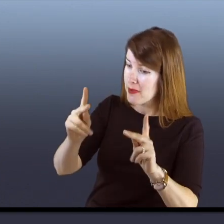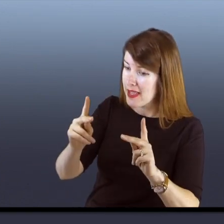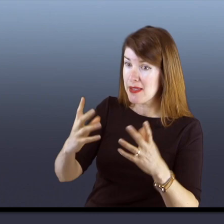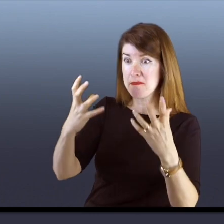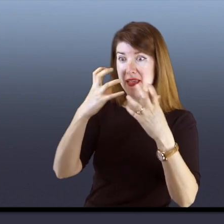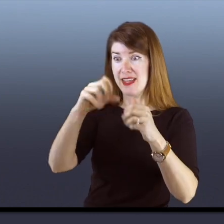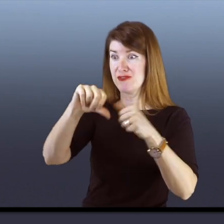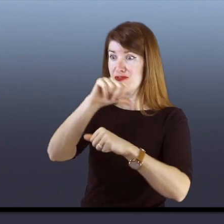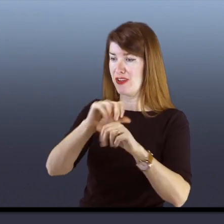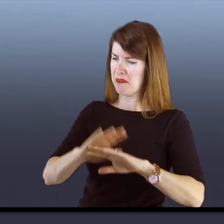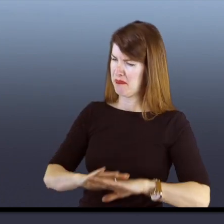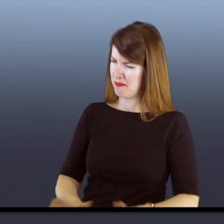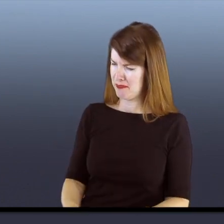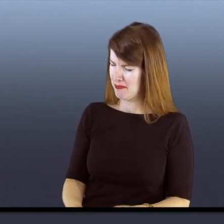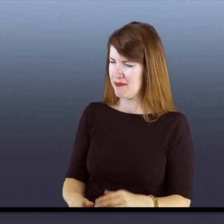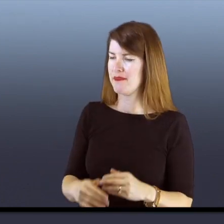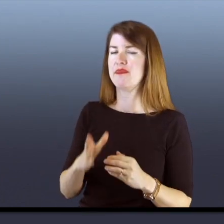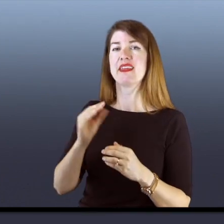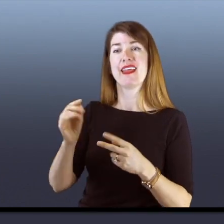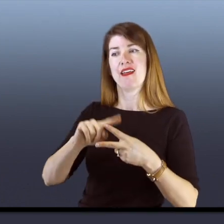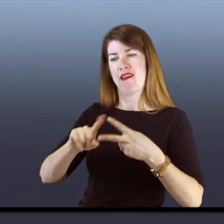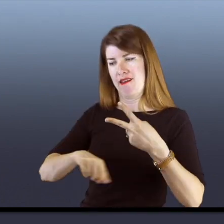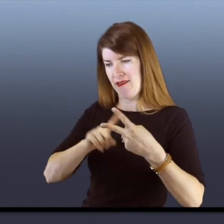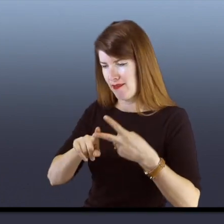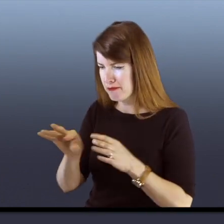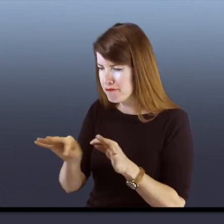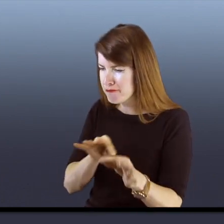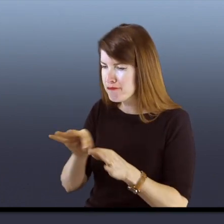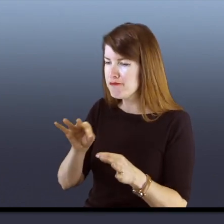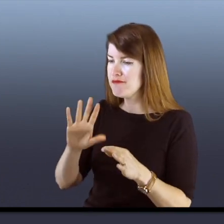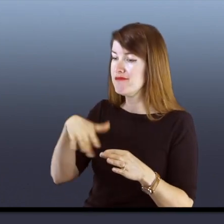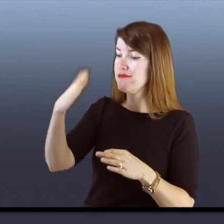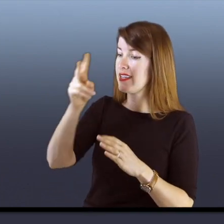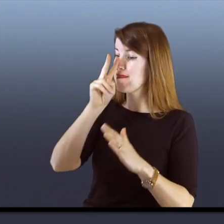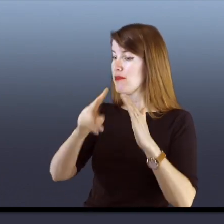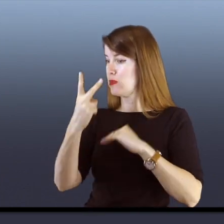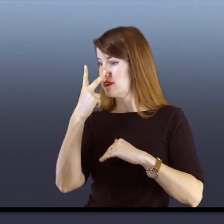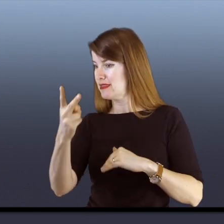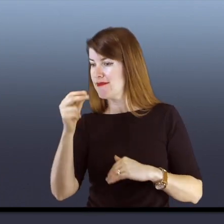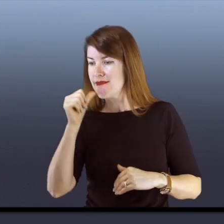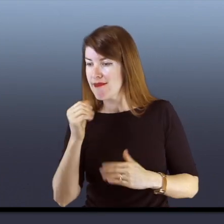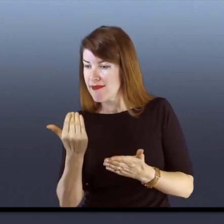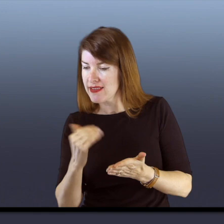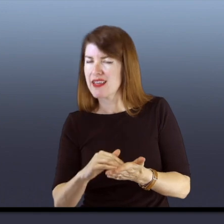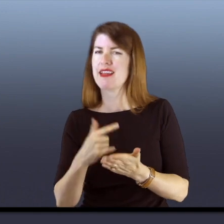and that they're not mad at each other anymore. And then secondly, explained to her the next time when she would see her aunt